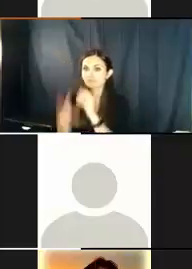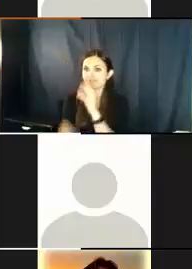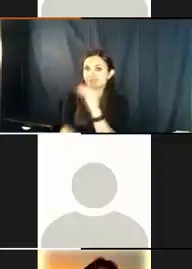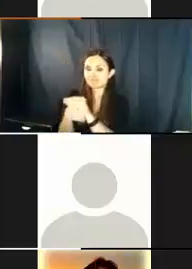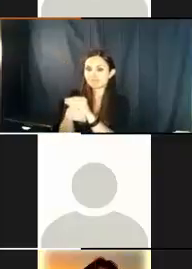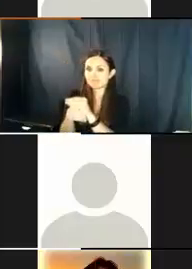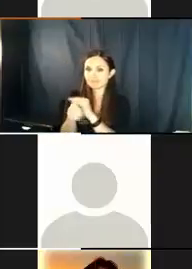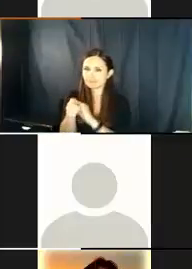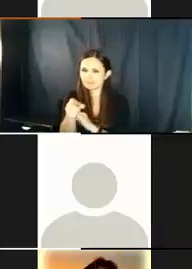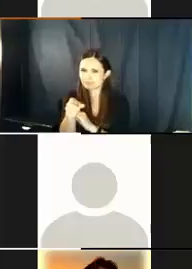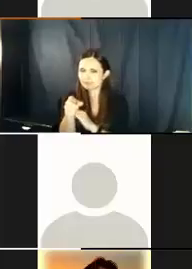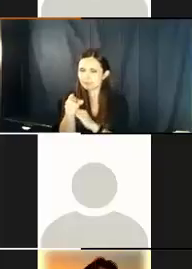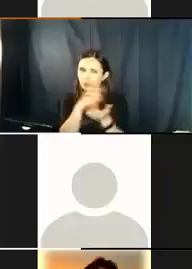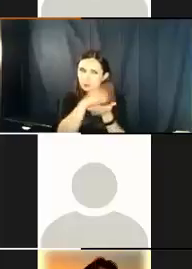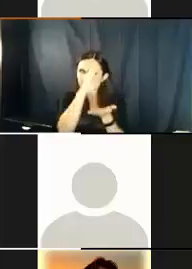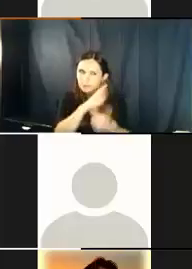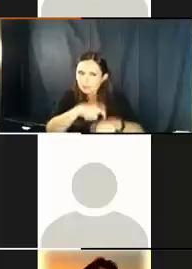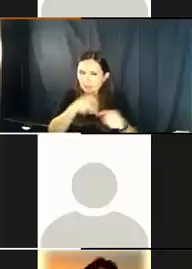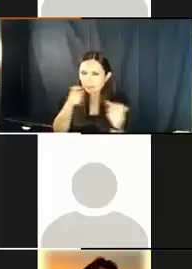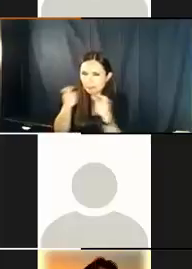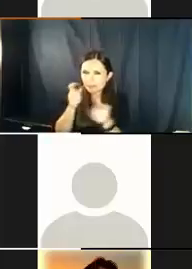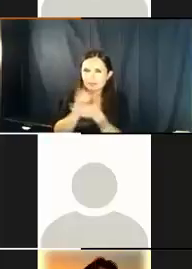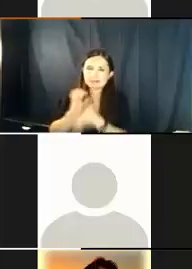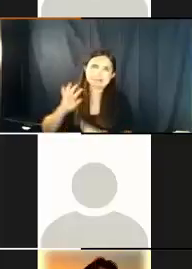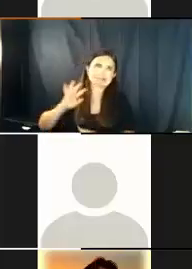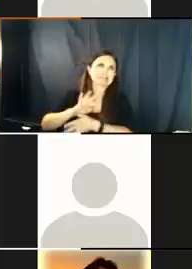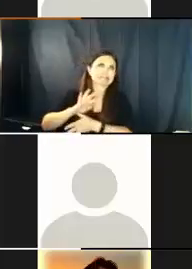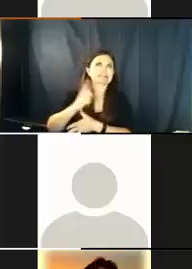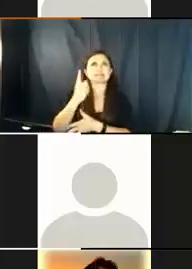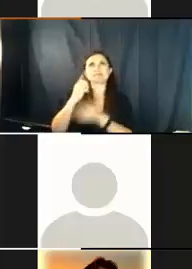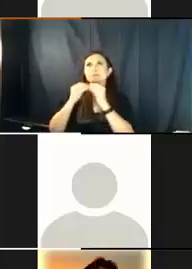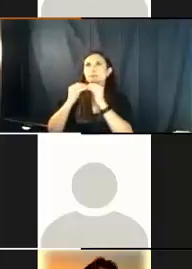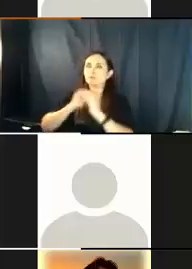Student time management is probably the number one barrier that we find to online learning.